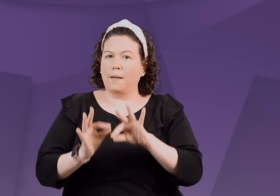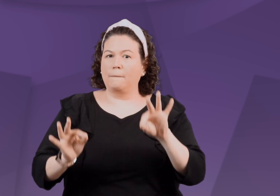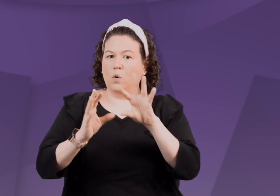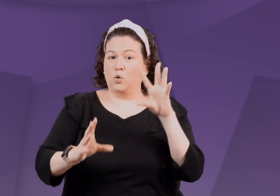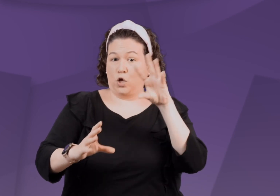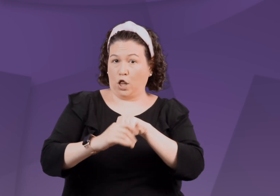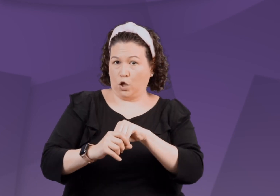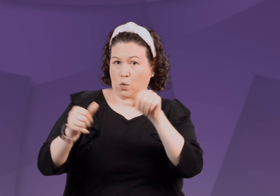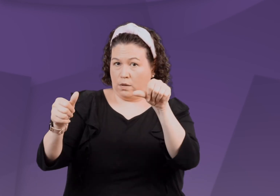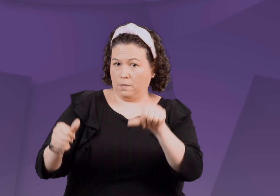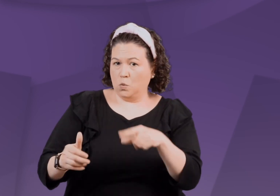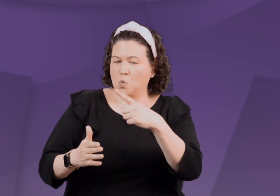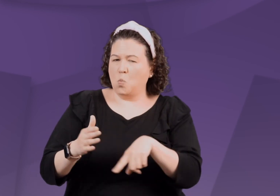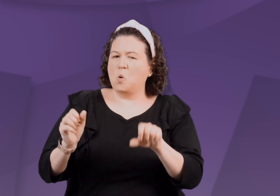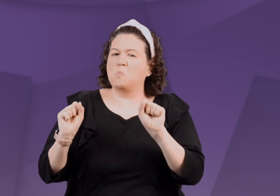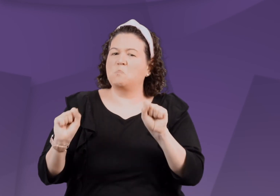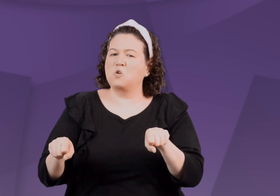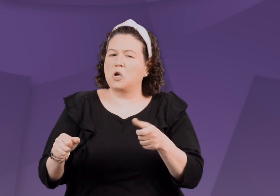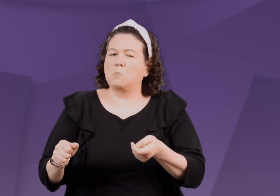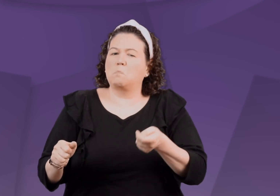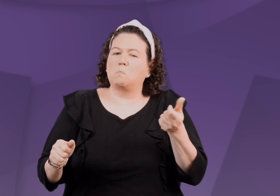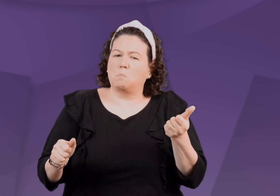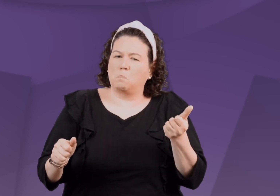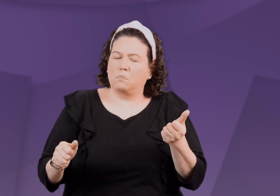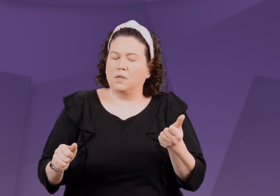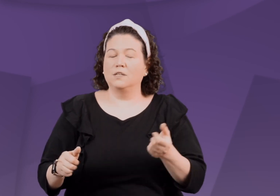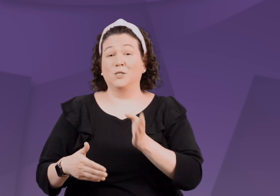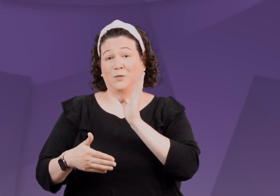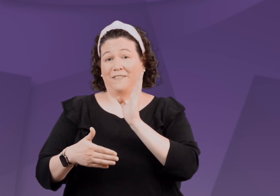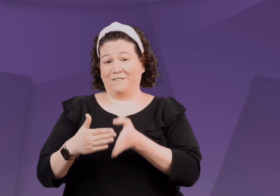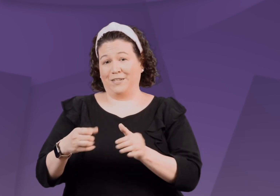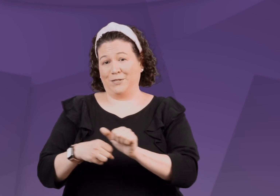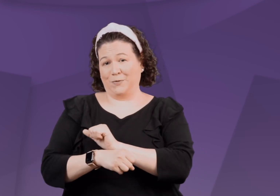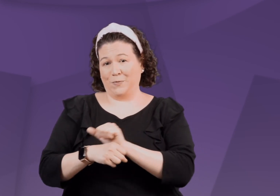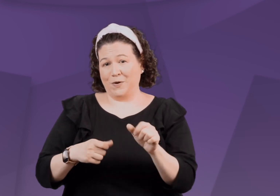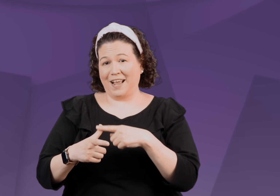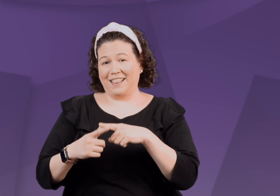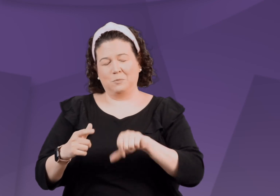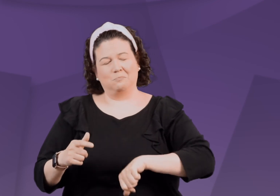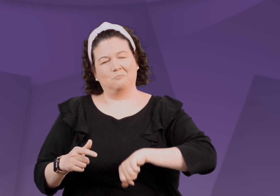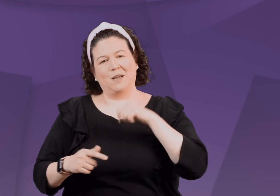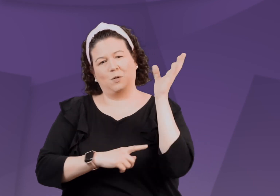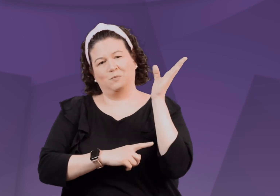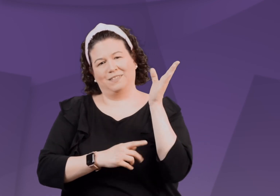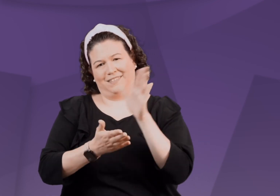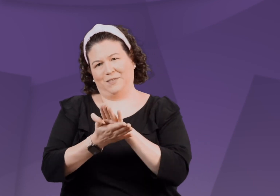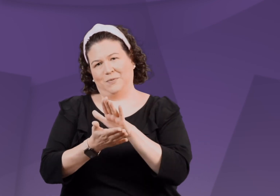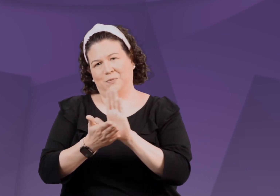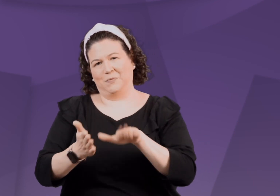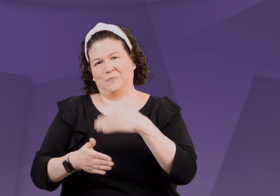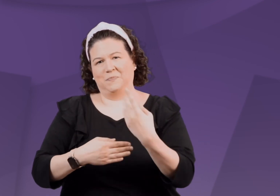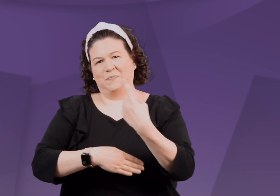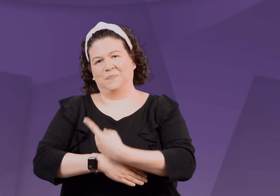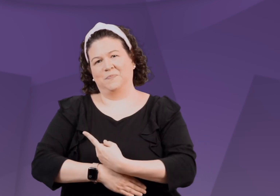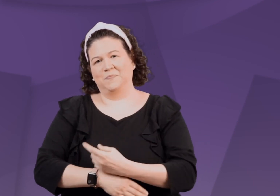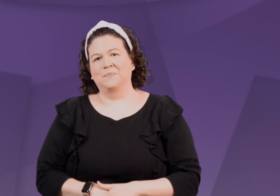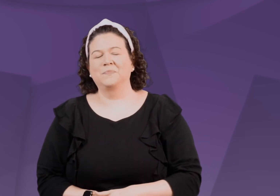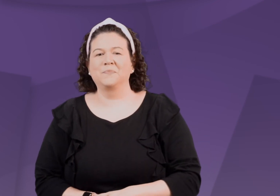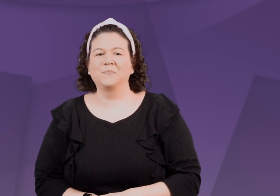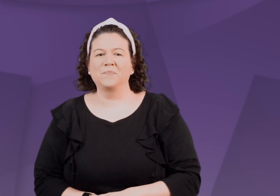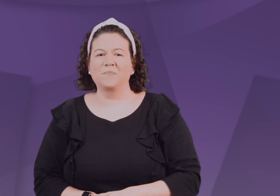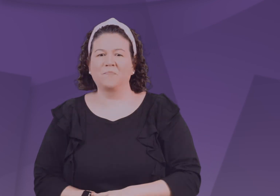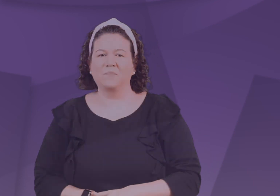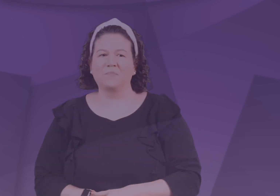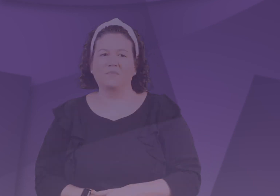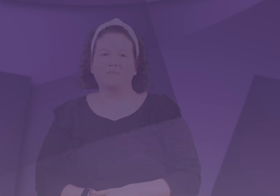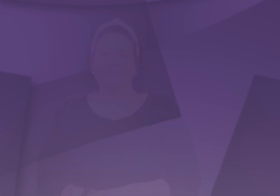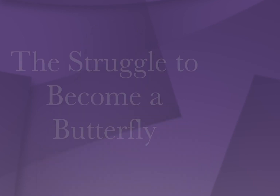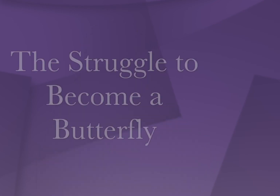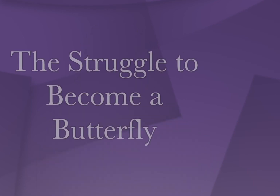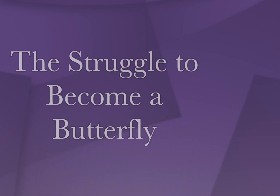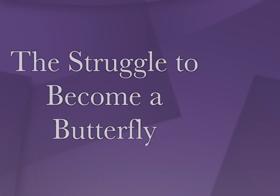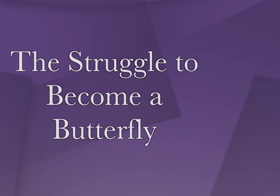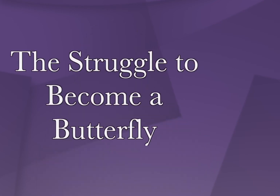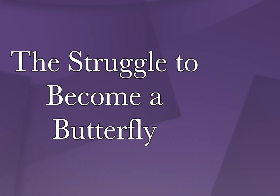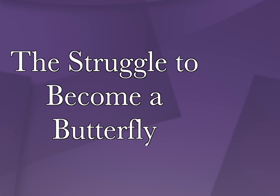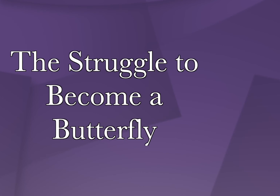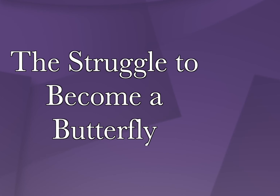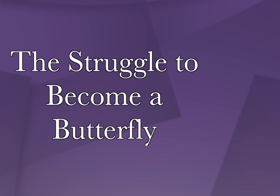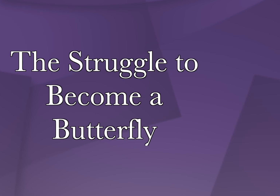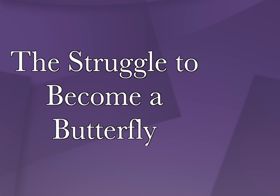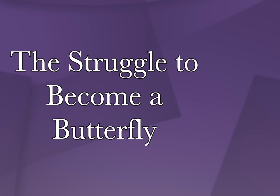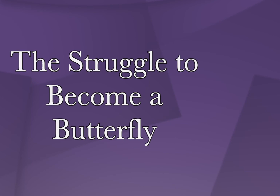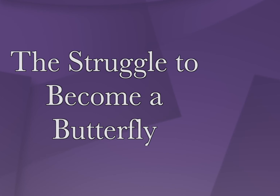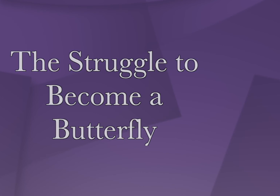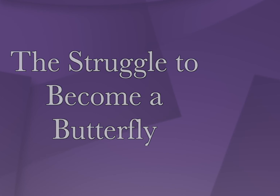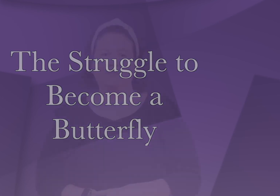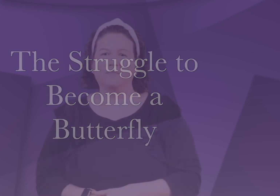She finished the poster and was proud to present it at school the next day.